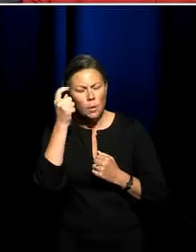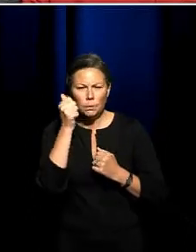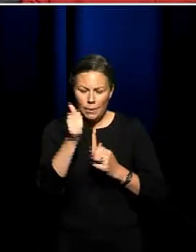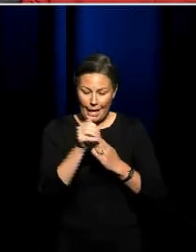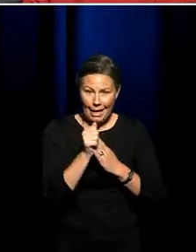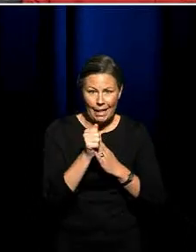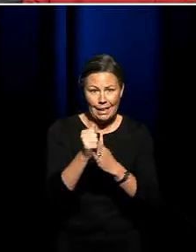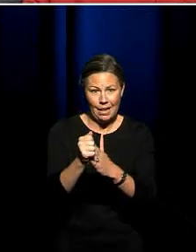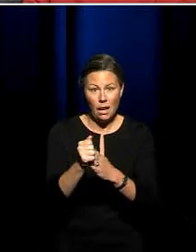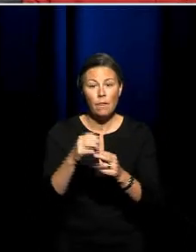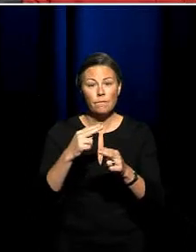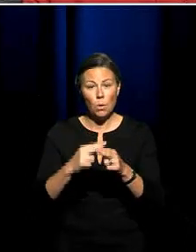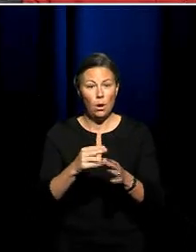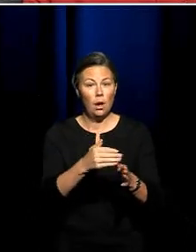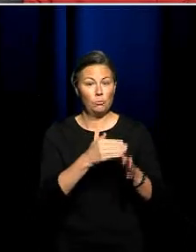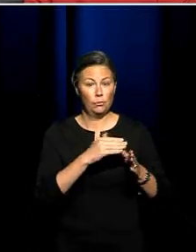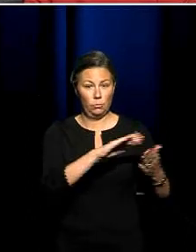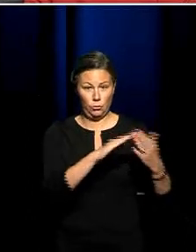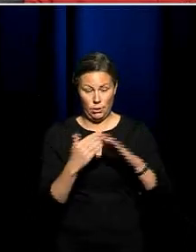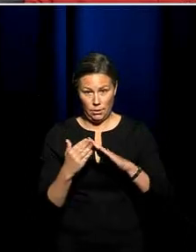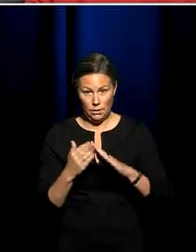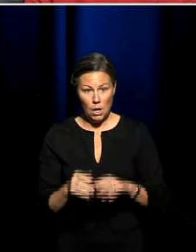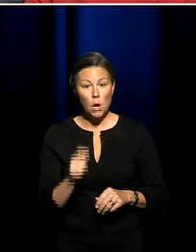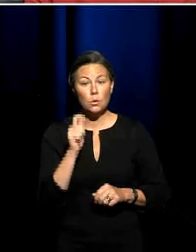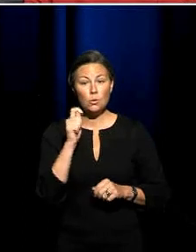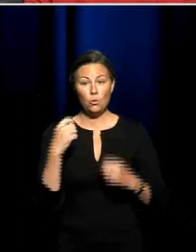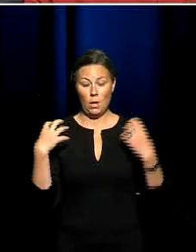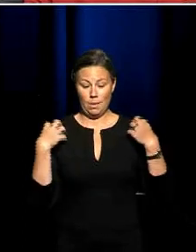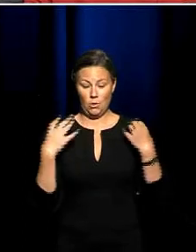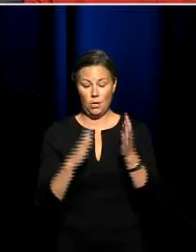McEwin will speak soon and will rightly emphasise the importance of the